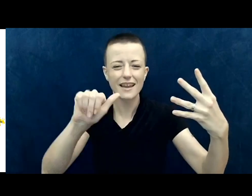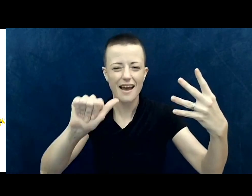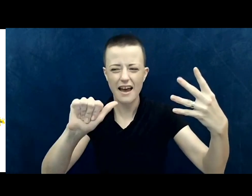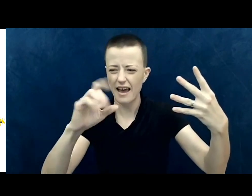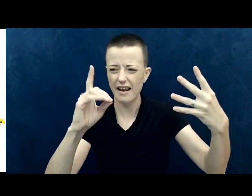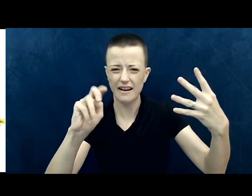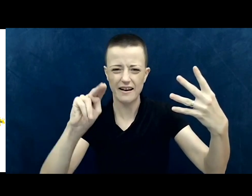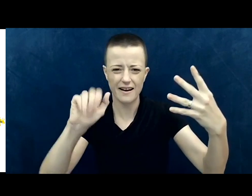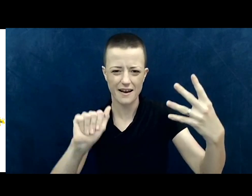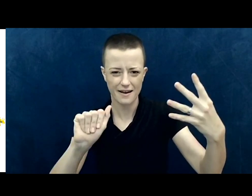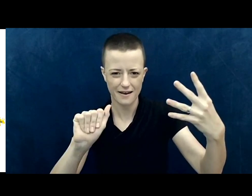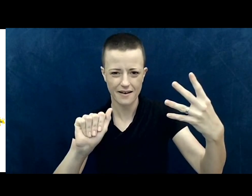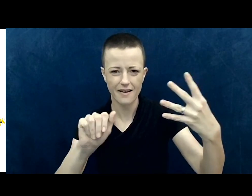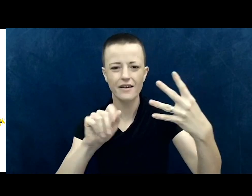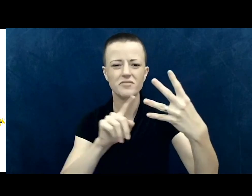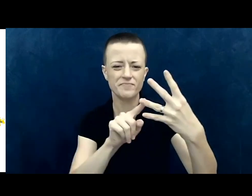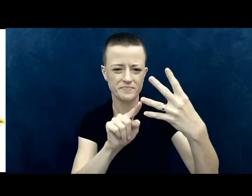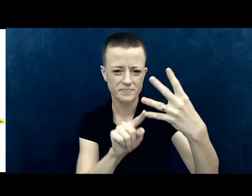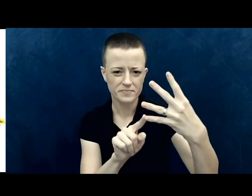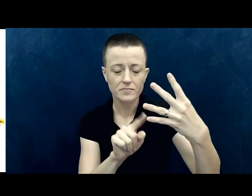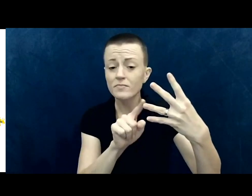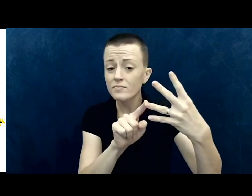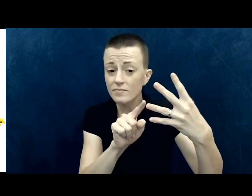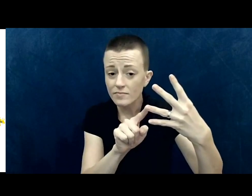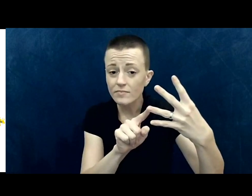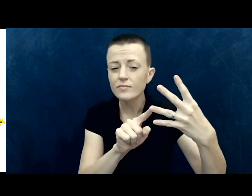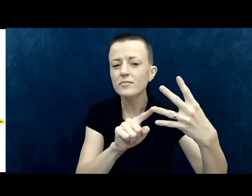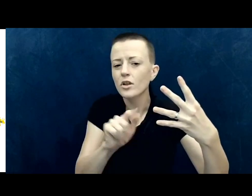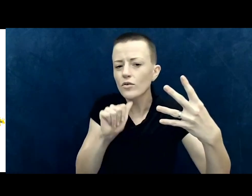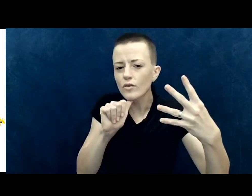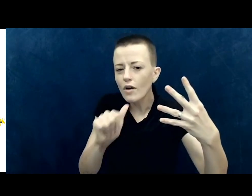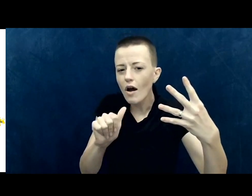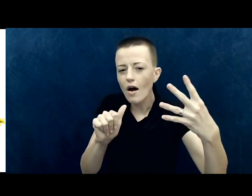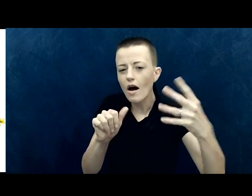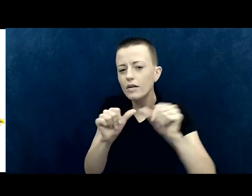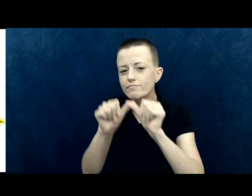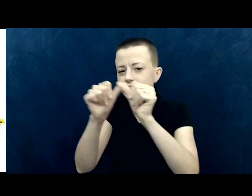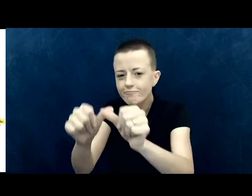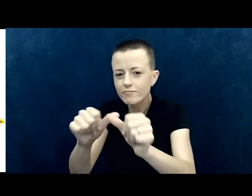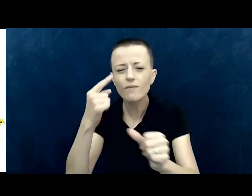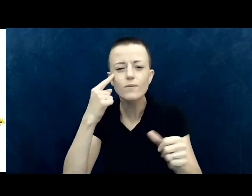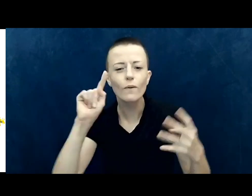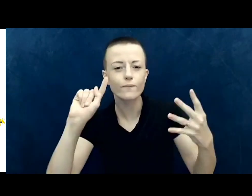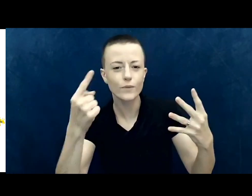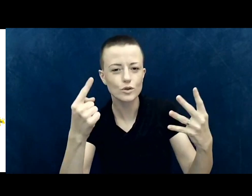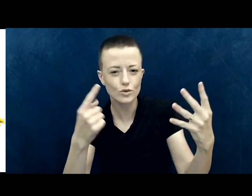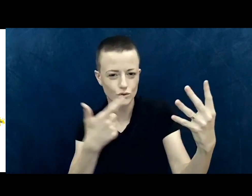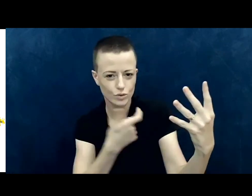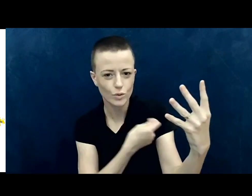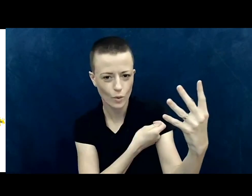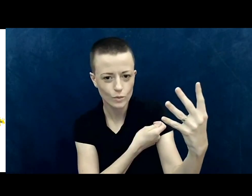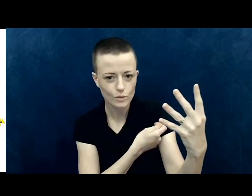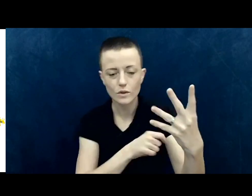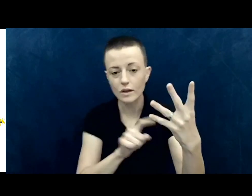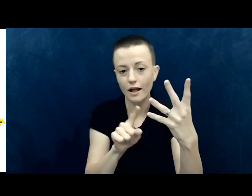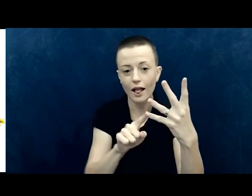currently being offered for first doses in Canada, and the Johnson and Johnson vaccine has not yet arrived in Canada for use.